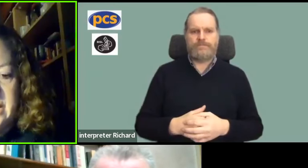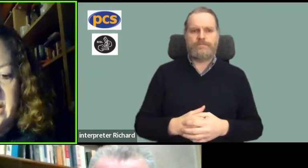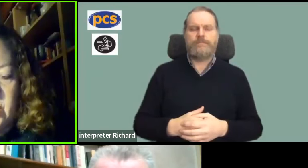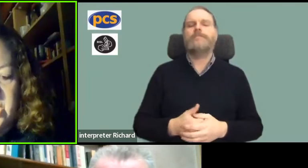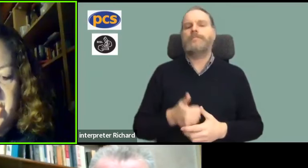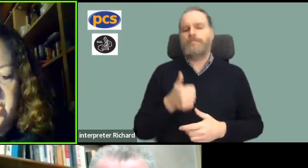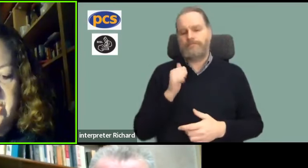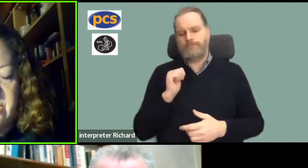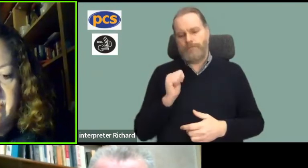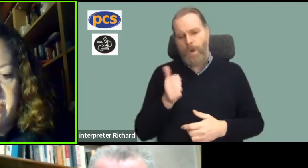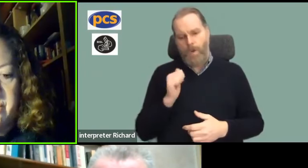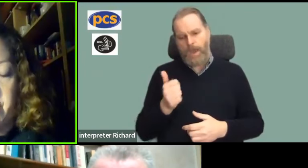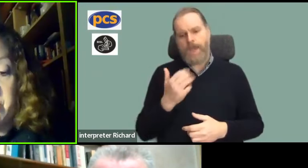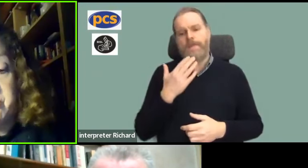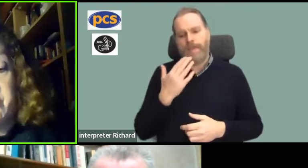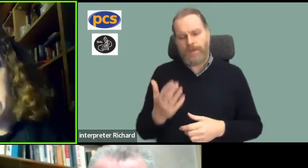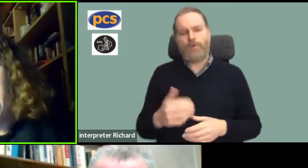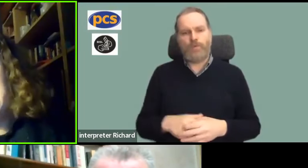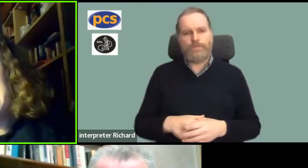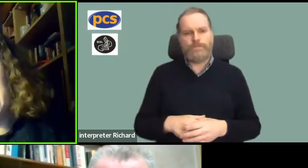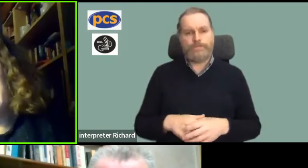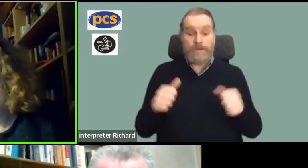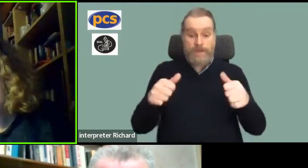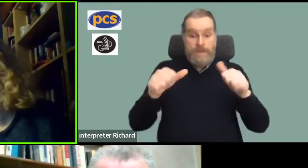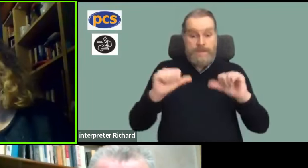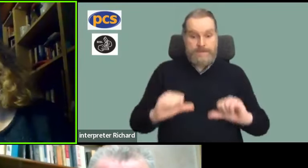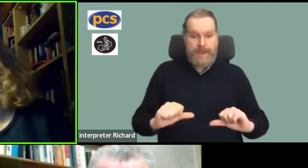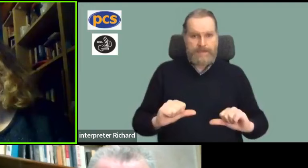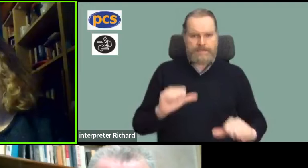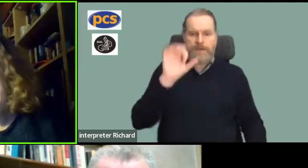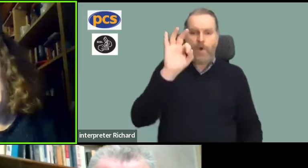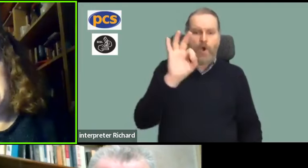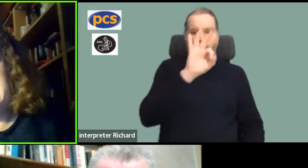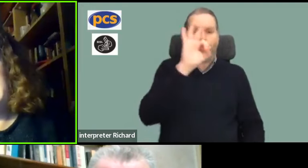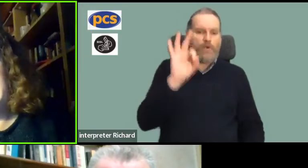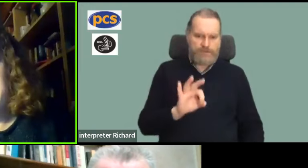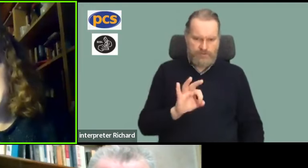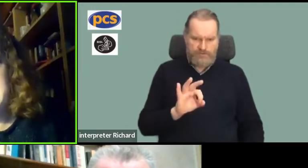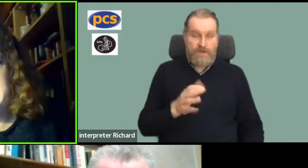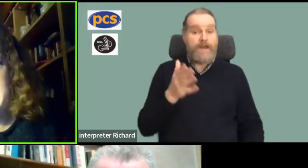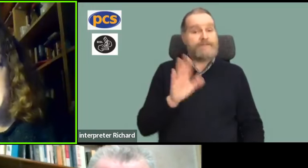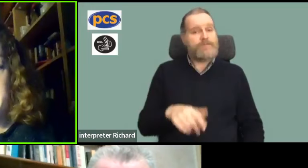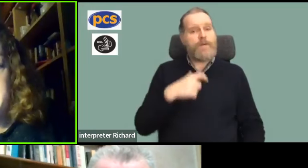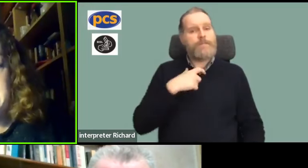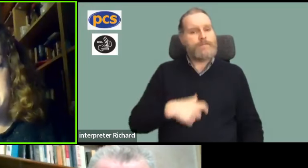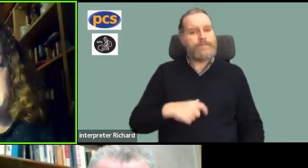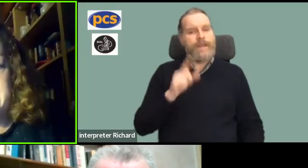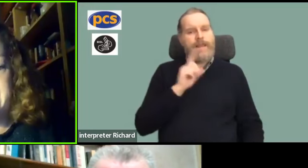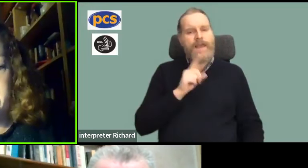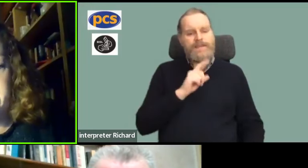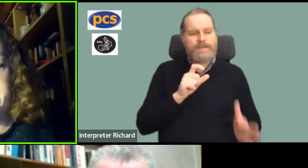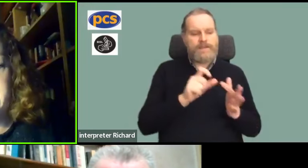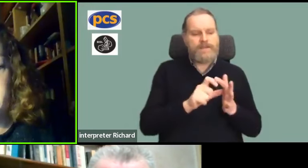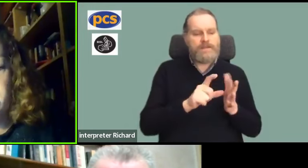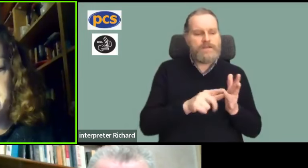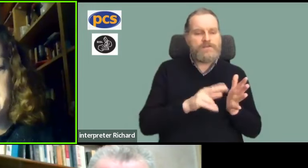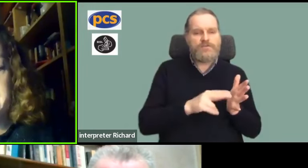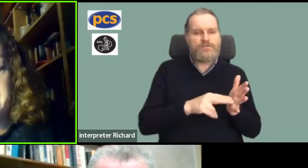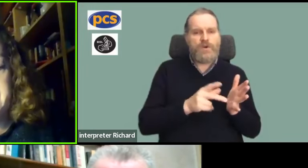Thank you. Okay. ay. We ay. We have Question ay. We have question for more of a comment actually from another donor who says that